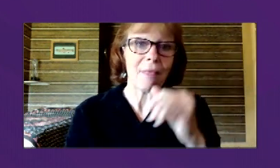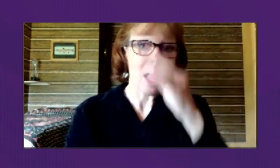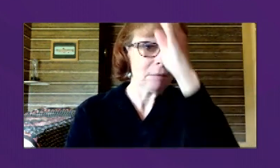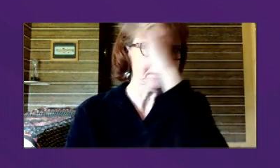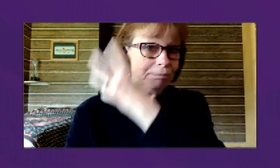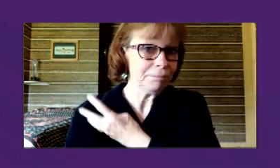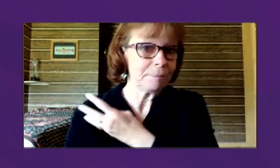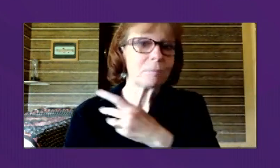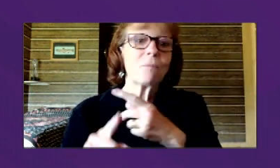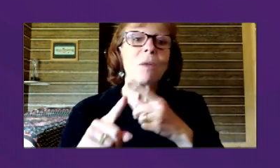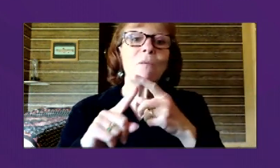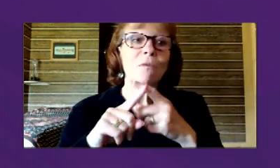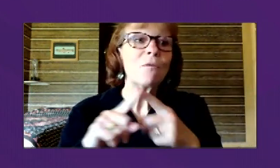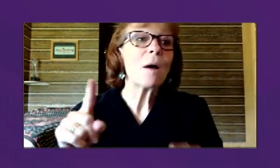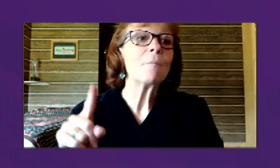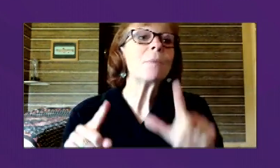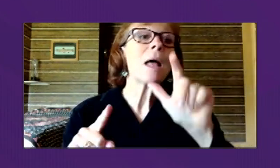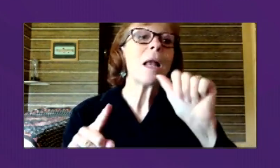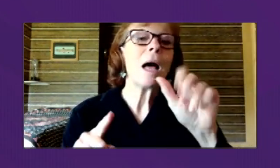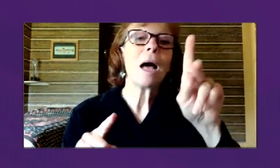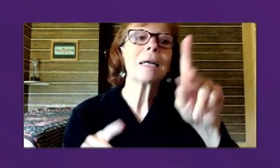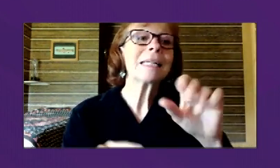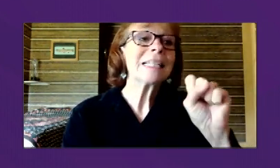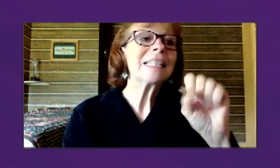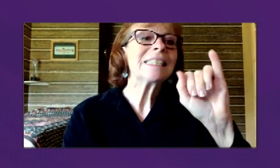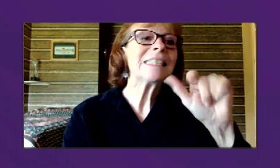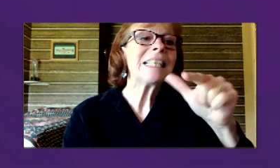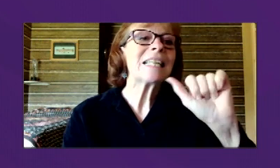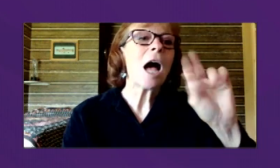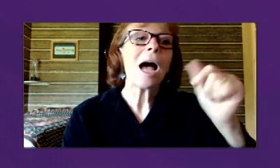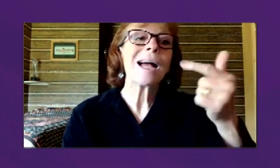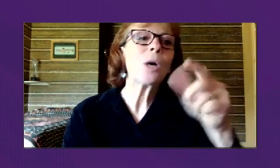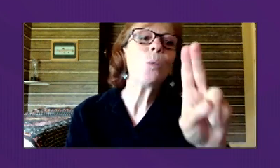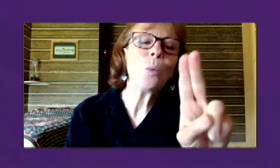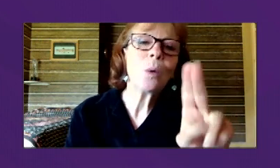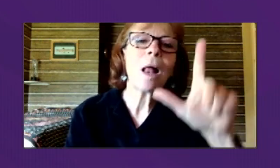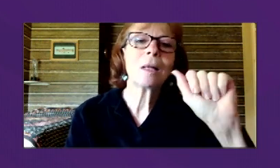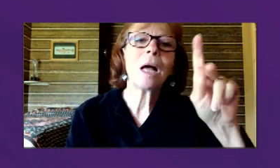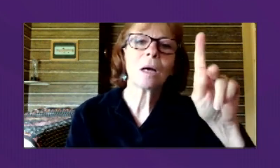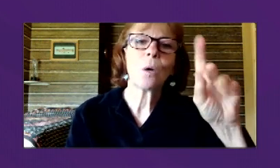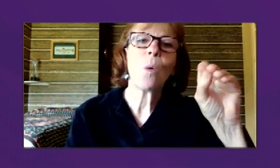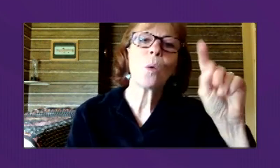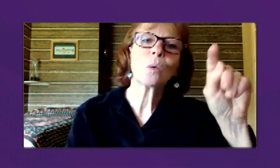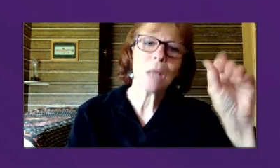Sicangu Lakota culture. There are many different kinds of headdresses, but these eagle feather